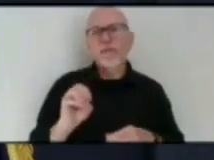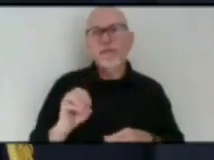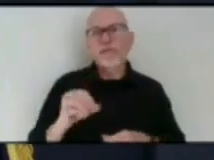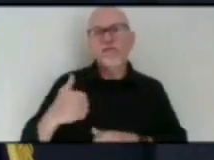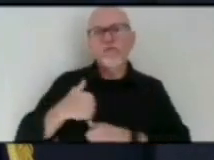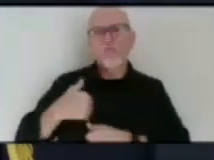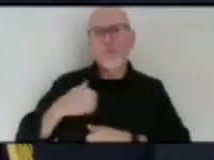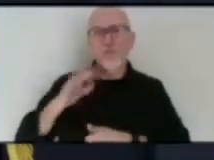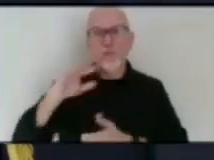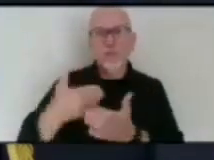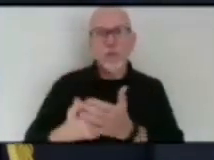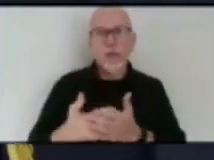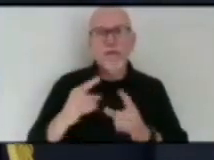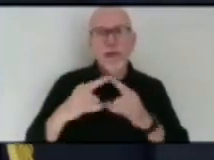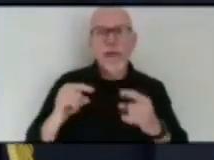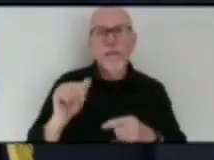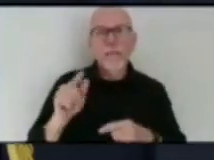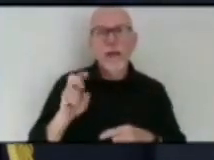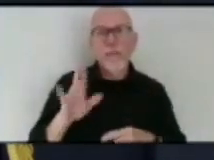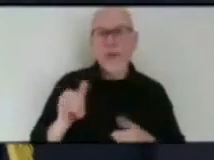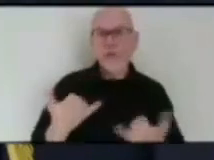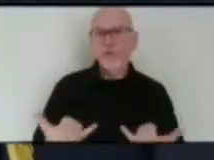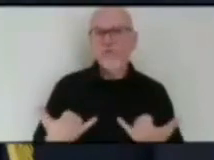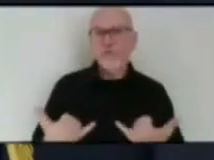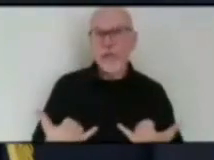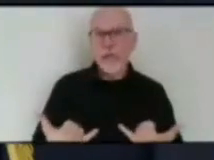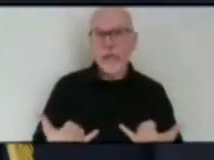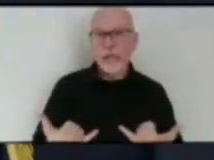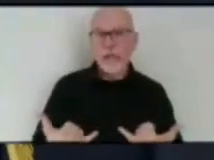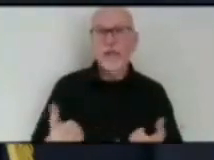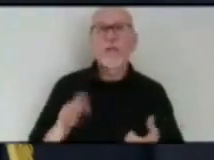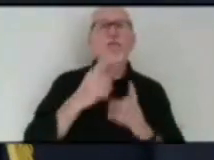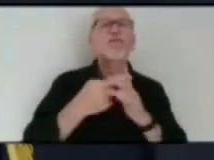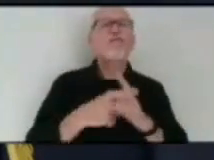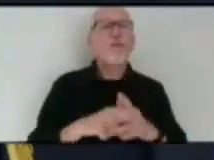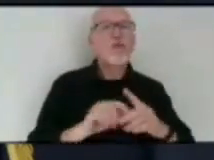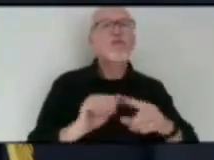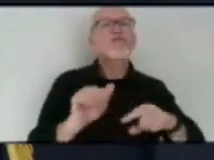Camp Atterbury today that will start the man train and equip process. Uh, it